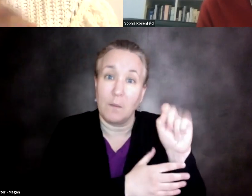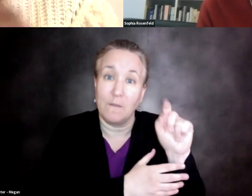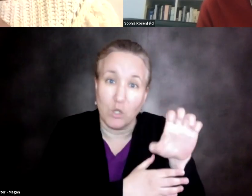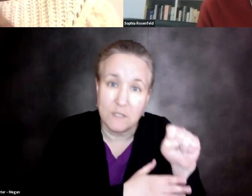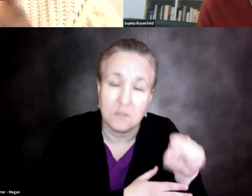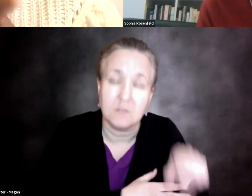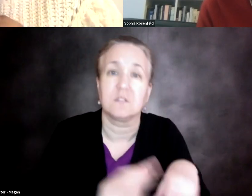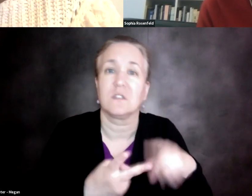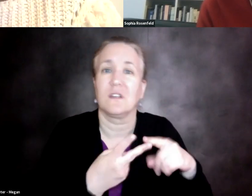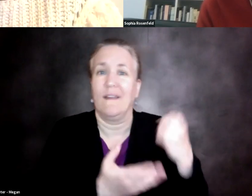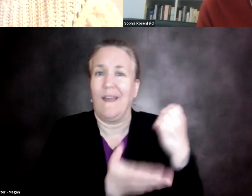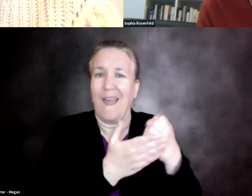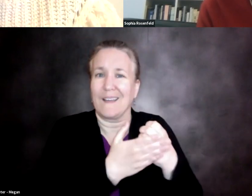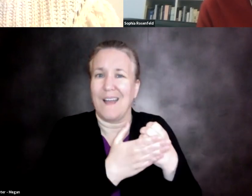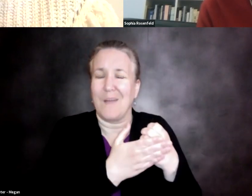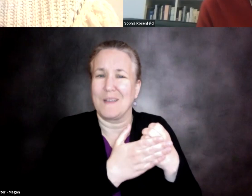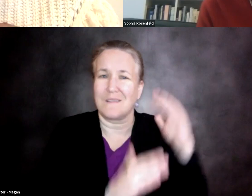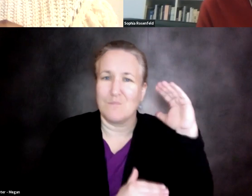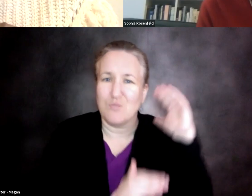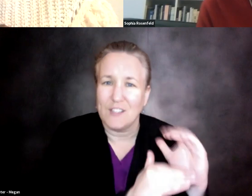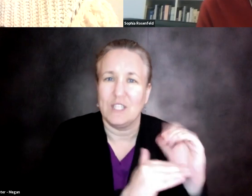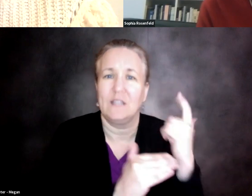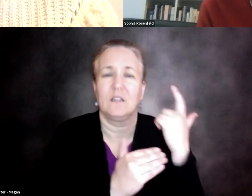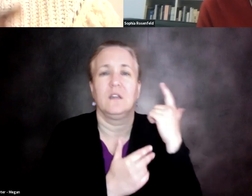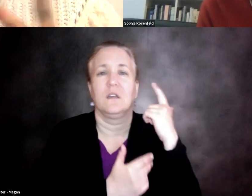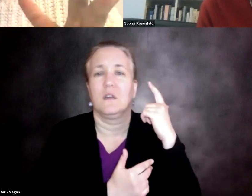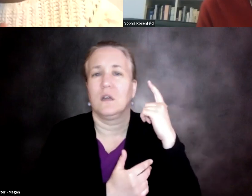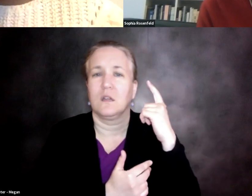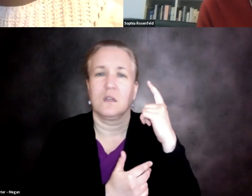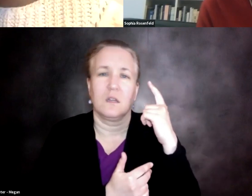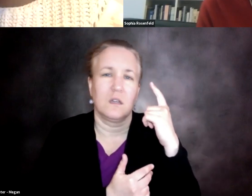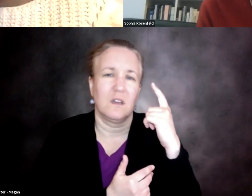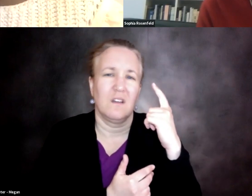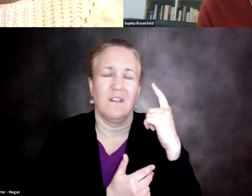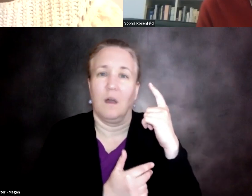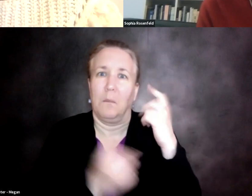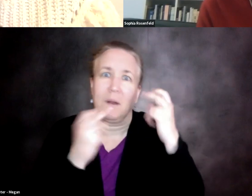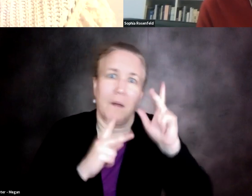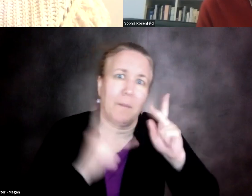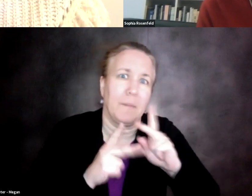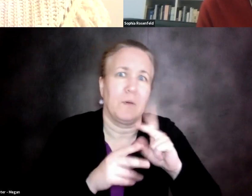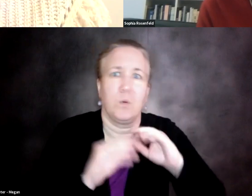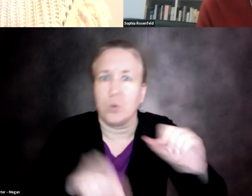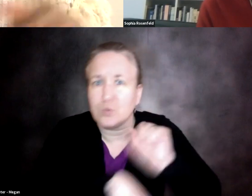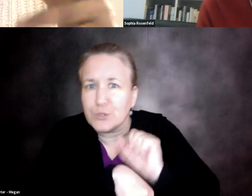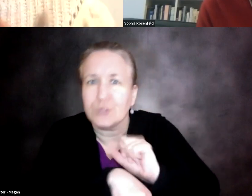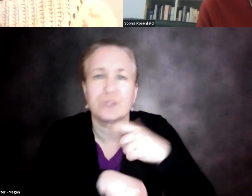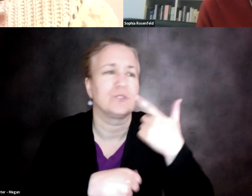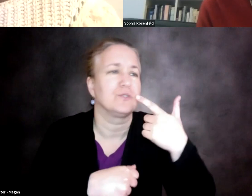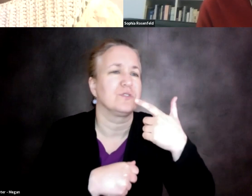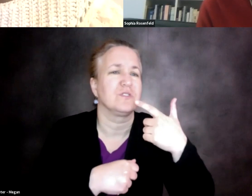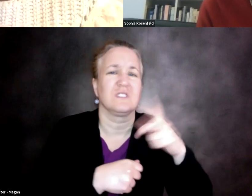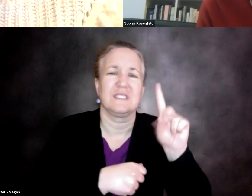of economic compression and mass unemployment, devaluation,